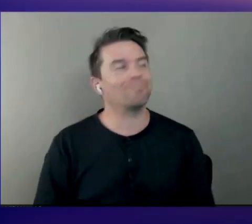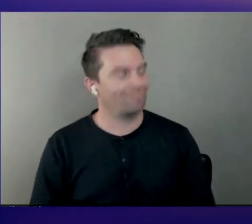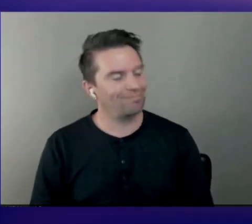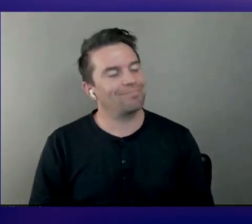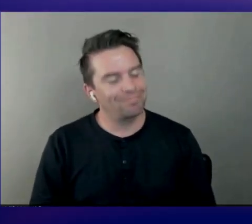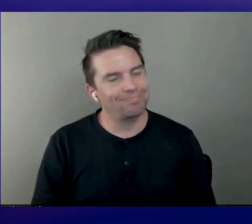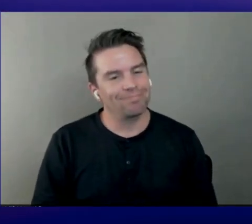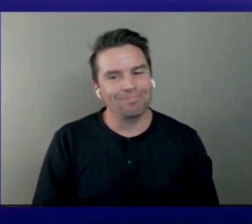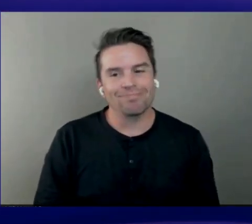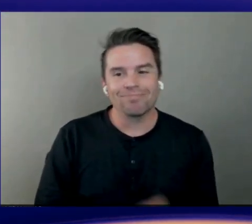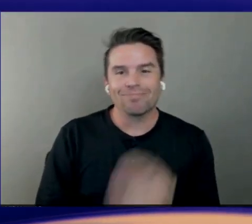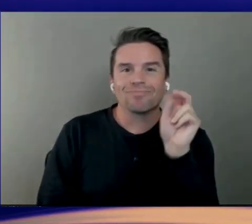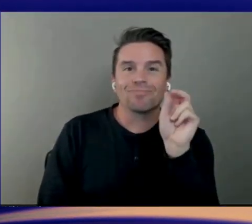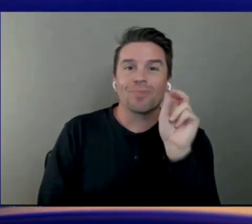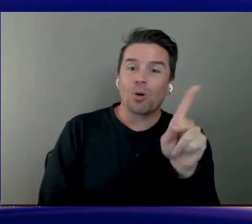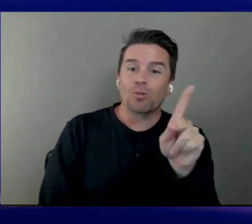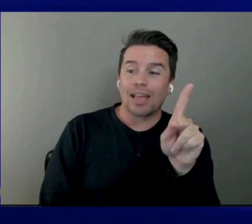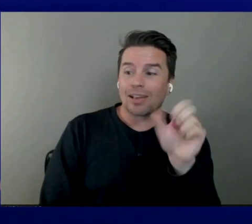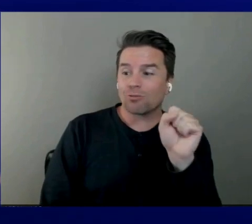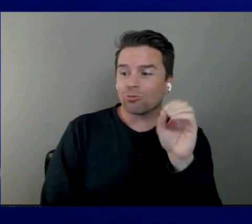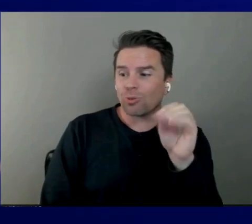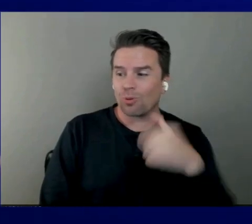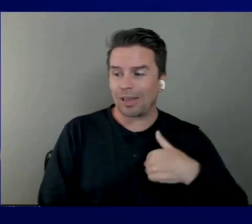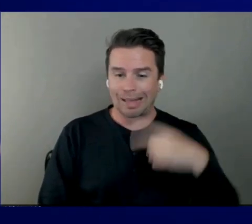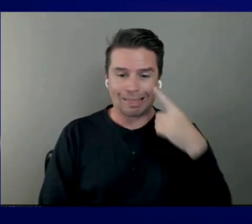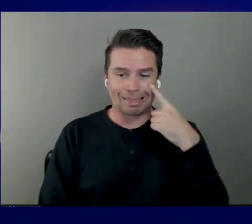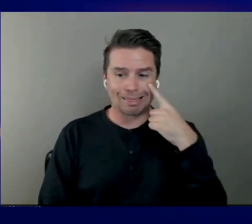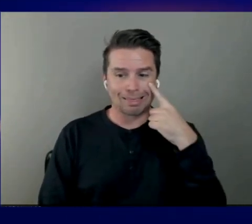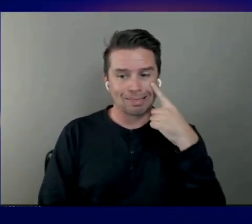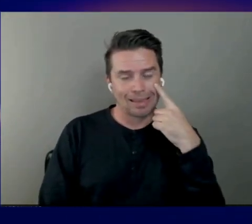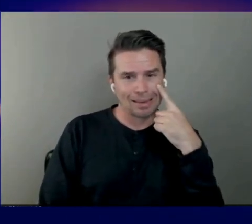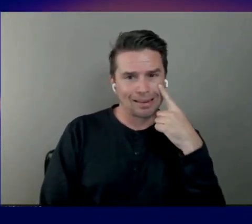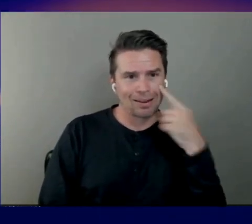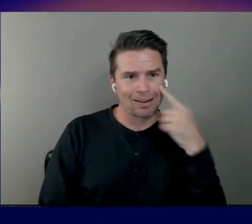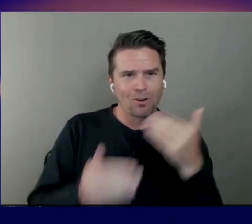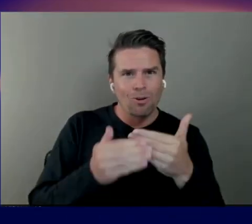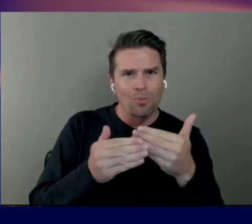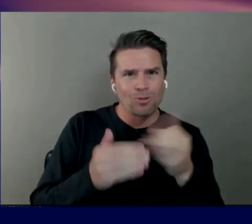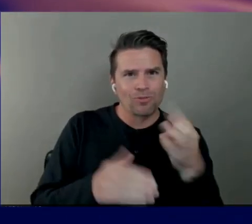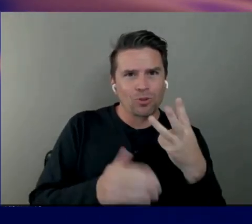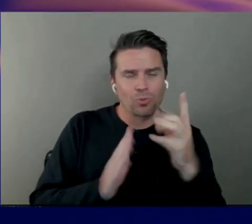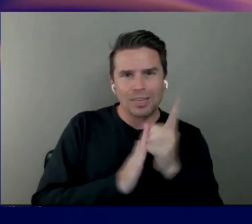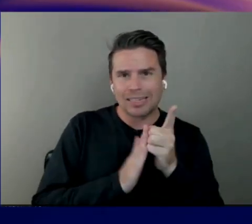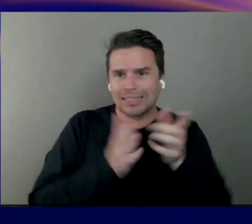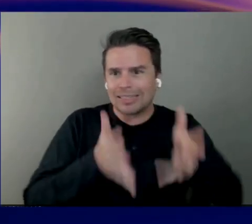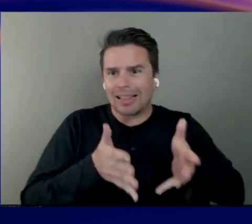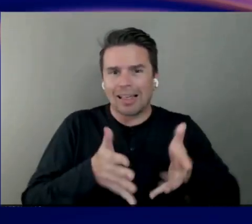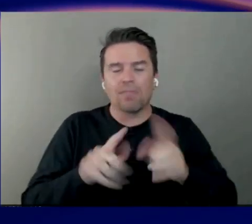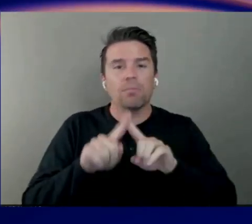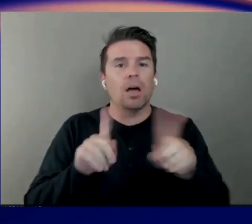I think we are about, we almost have a couple of minutes. We have a couple minutes. - But before we wrap up,